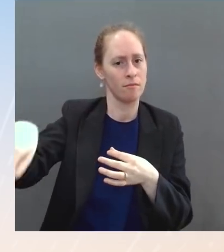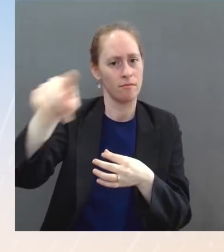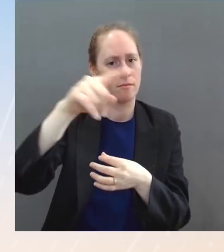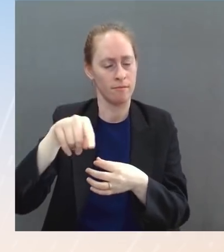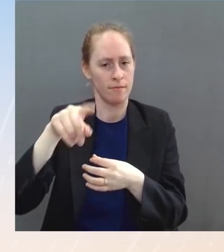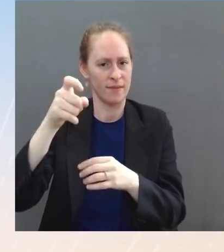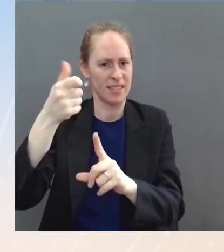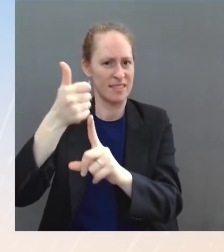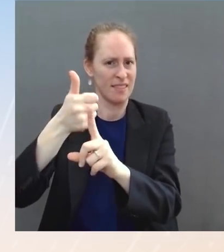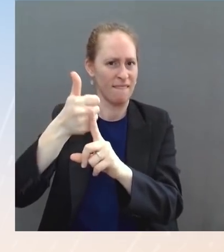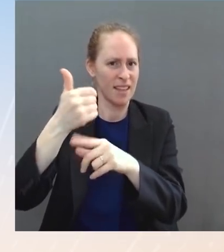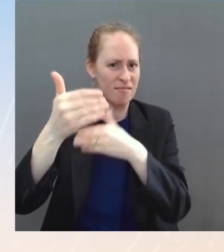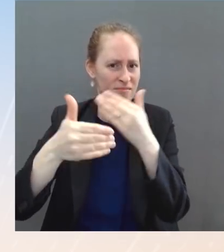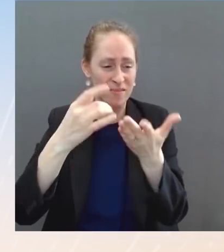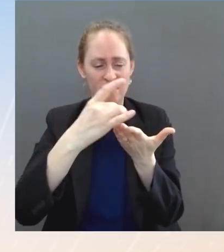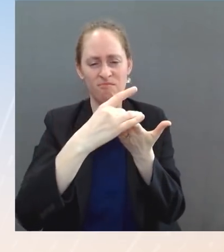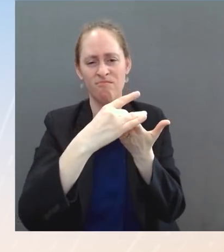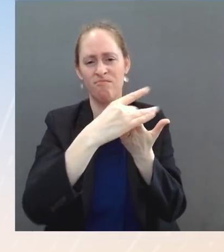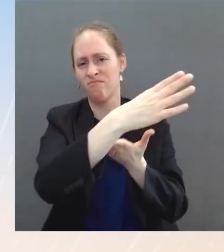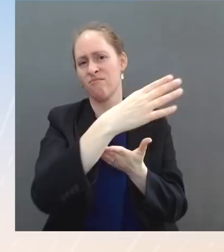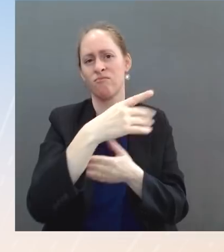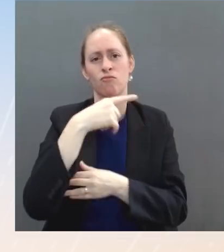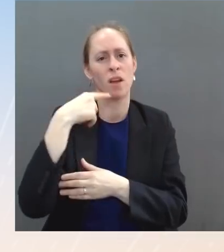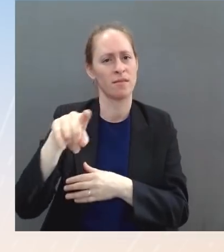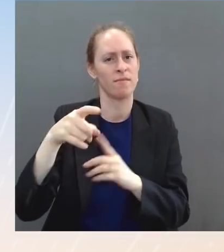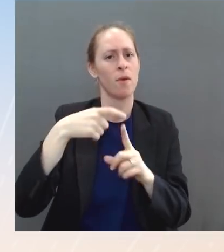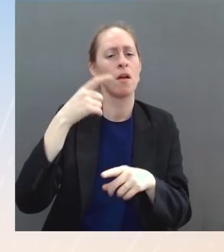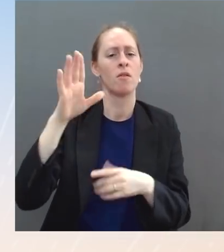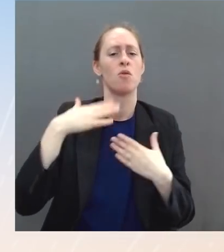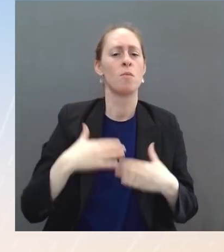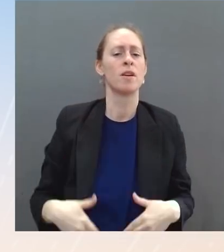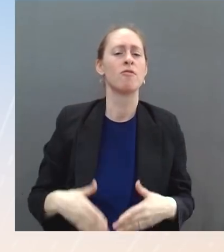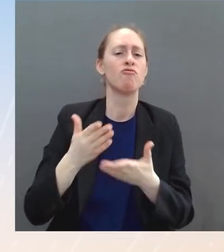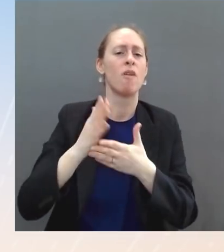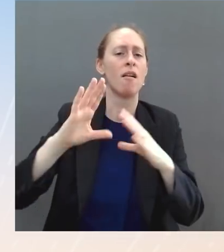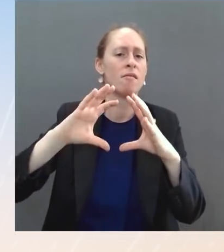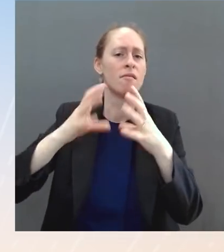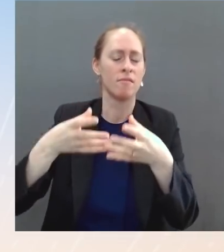The Press: Thank you, Jen. So, President Biden is talking about putting Putin on a wartime trial.